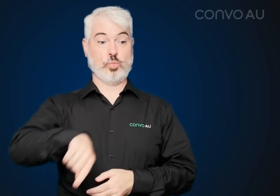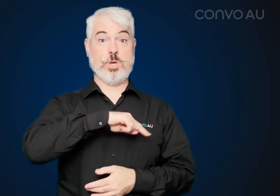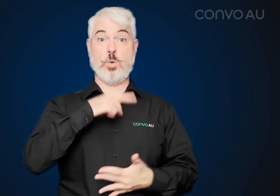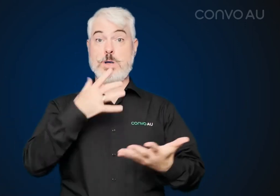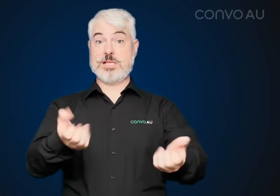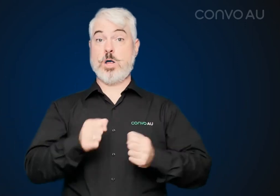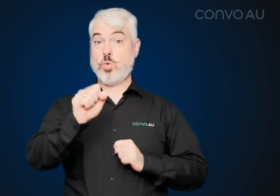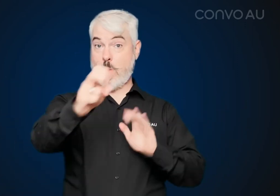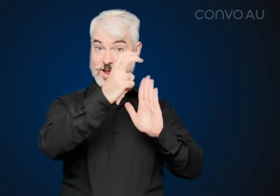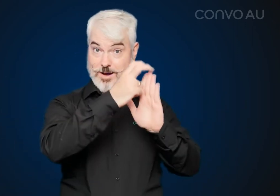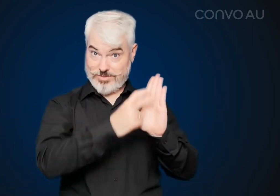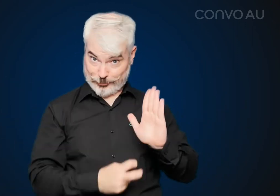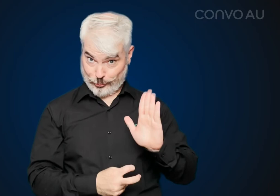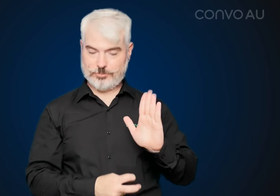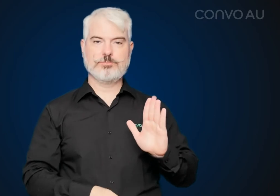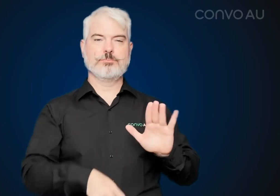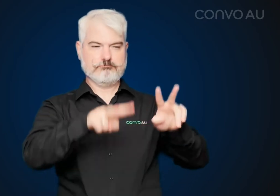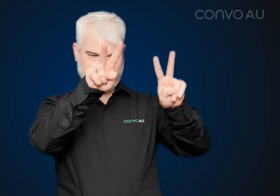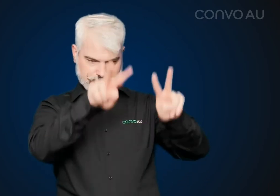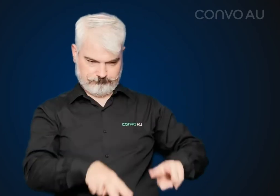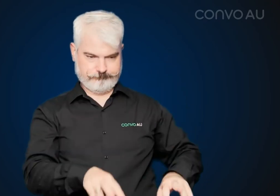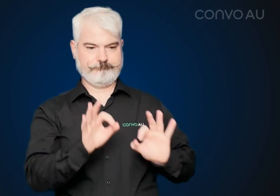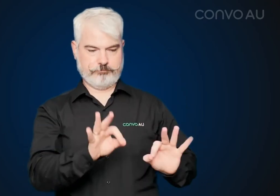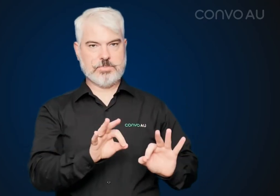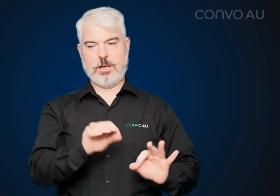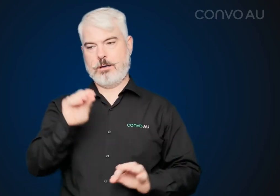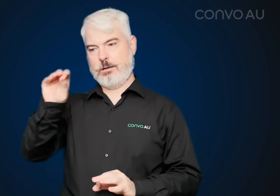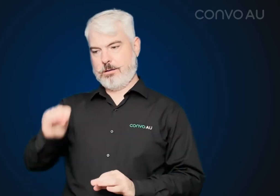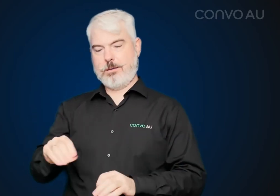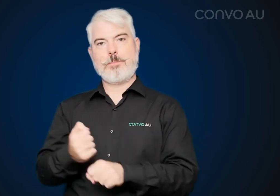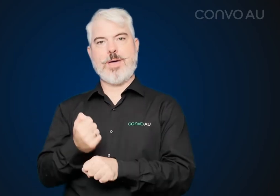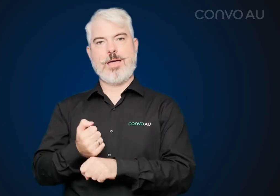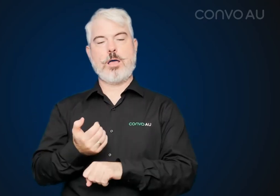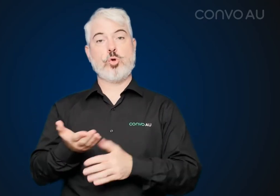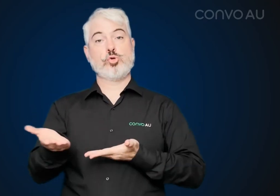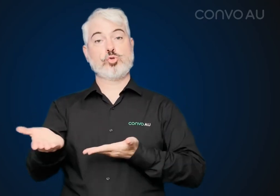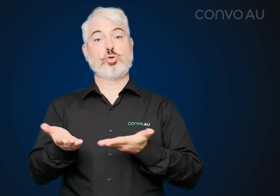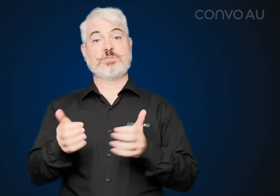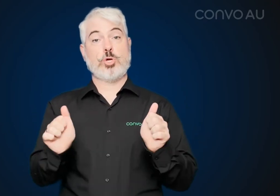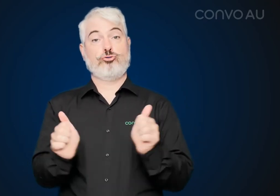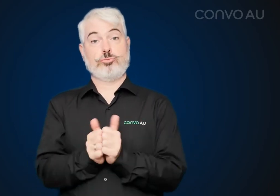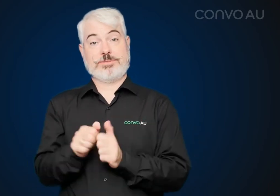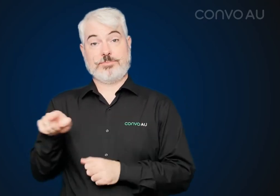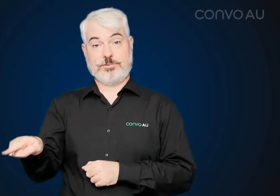We will receive your application and will send you our Service Agreement to sign